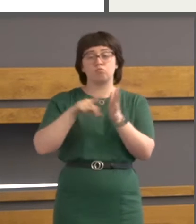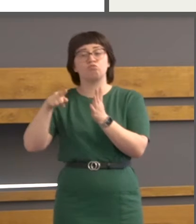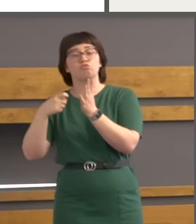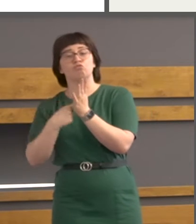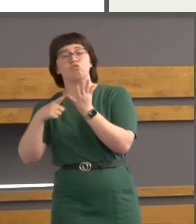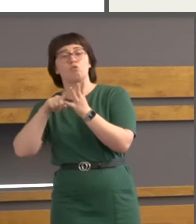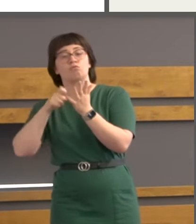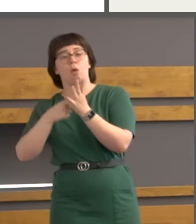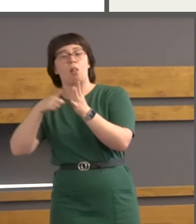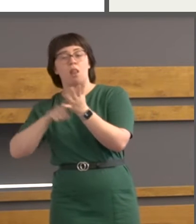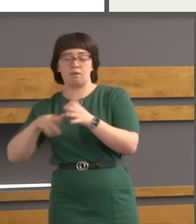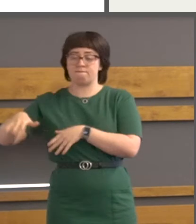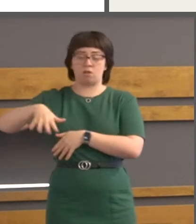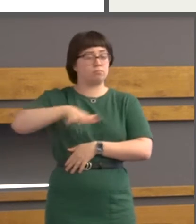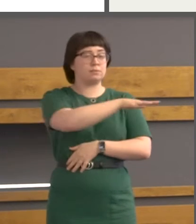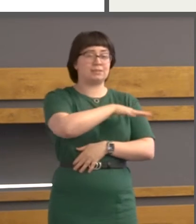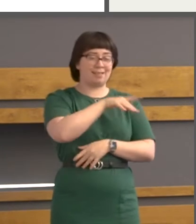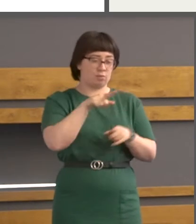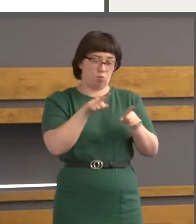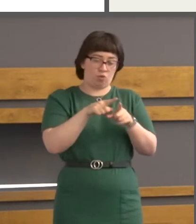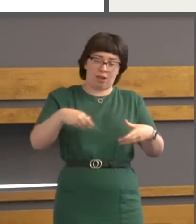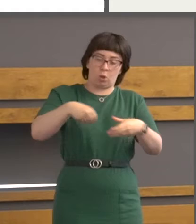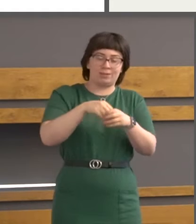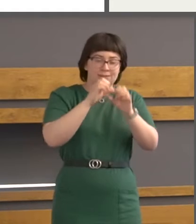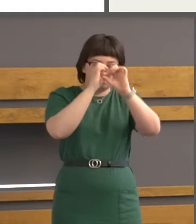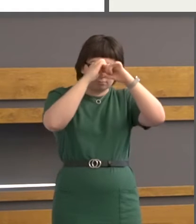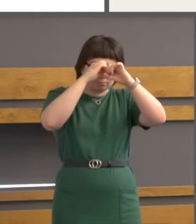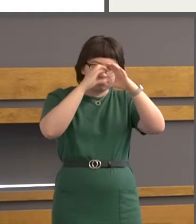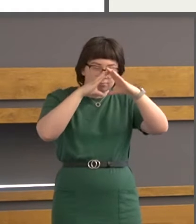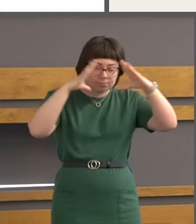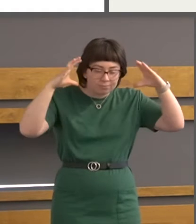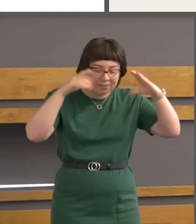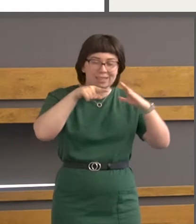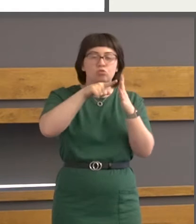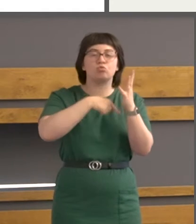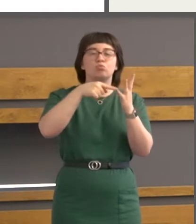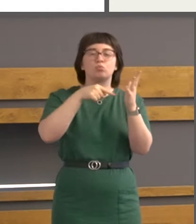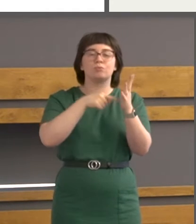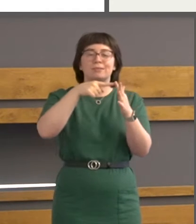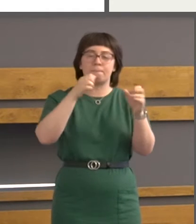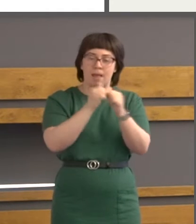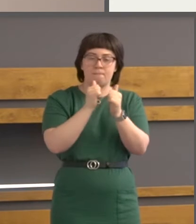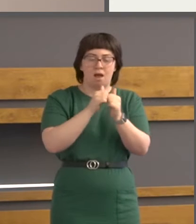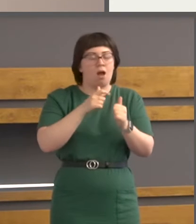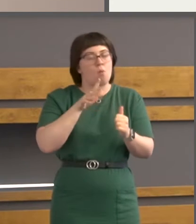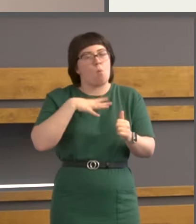with a series of layers of these microscopic views of the handmade jute paper. I wanted those incredible fibers